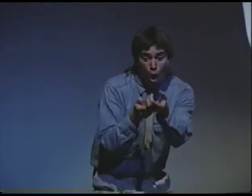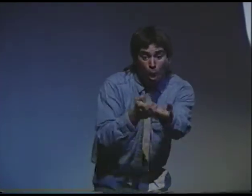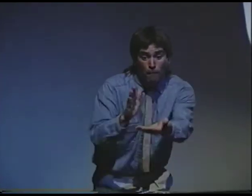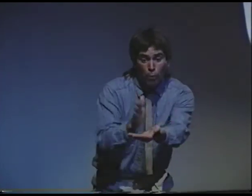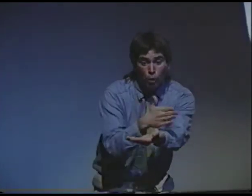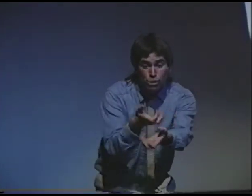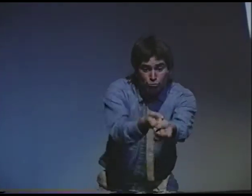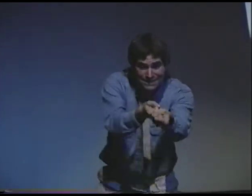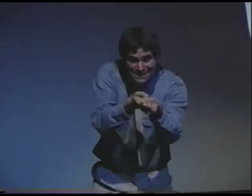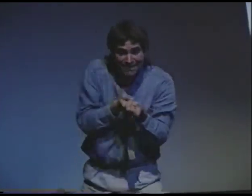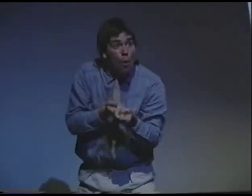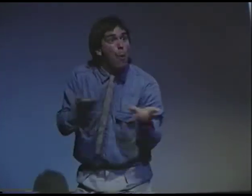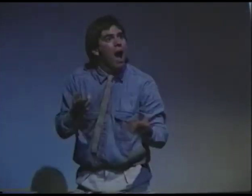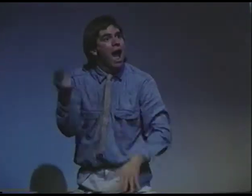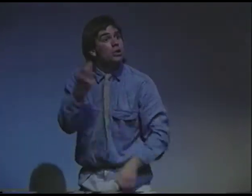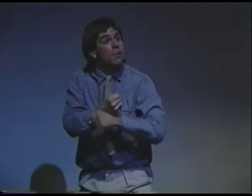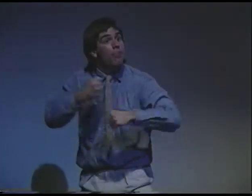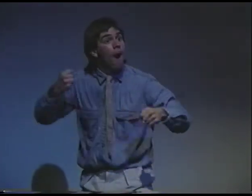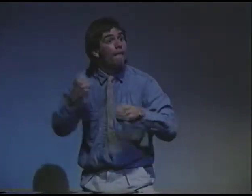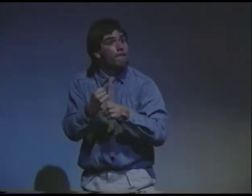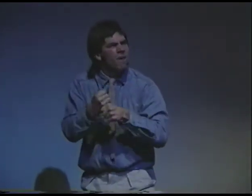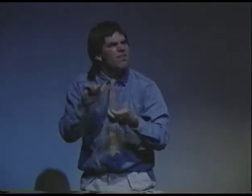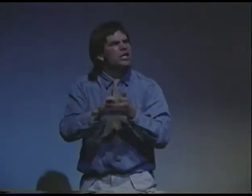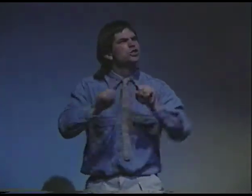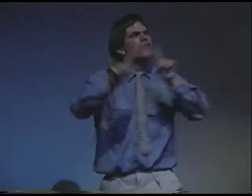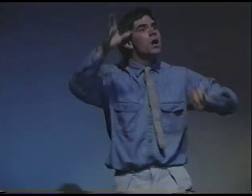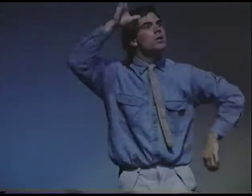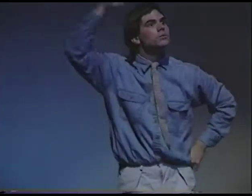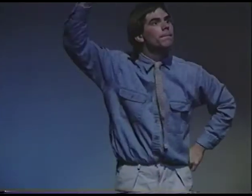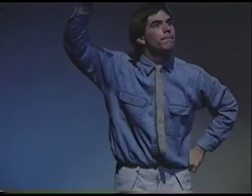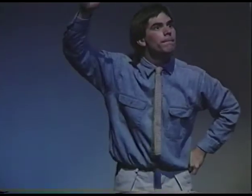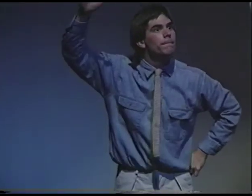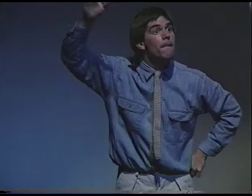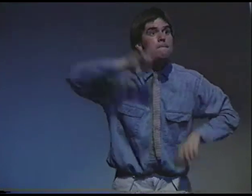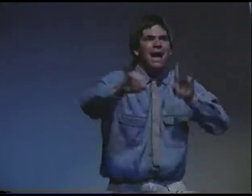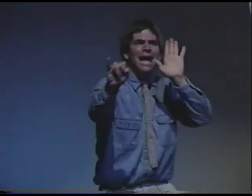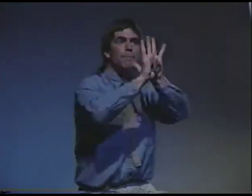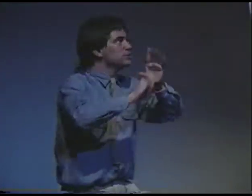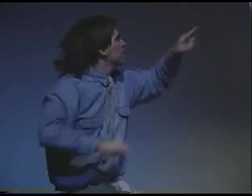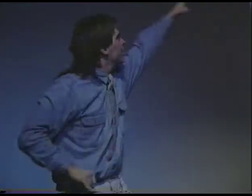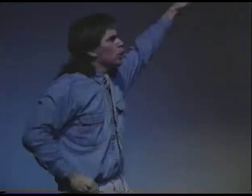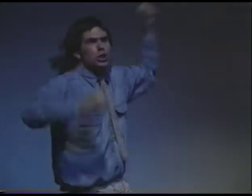but he had added the coin to start the music to get the bomb going.